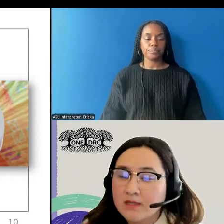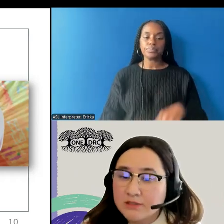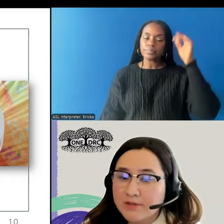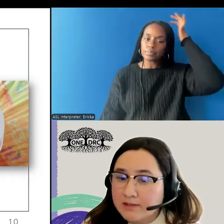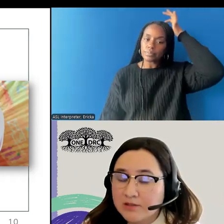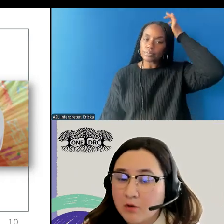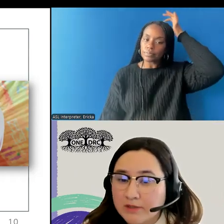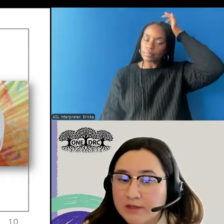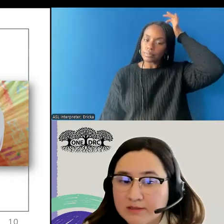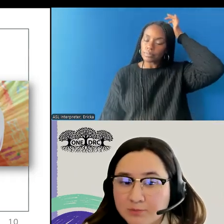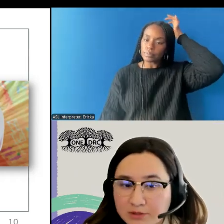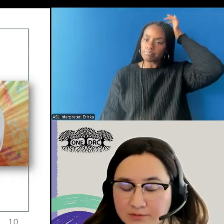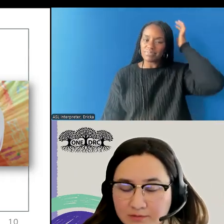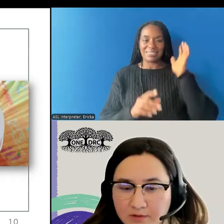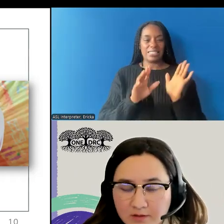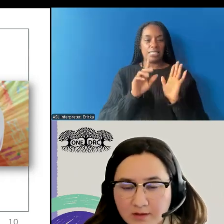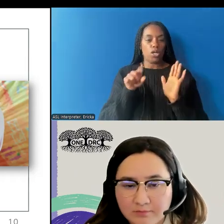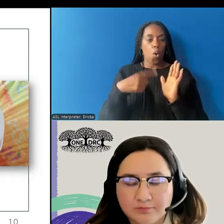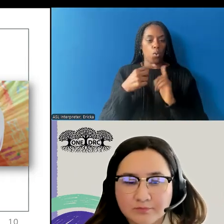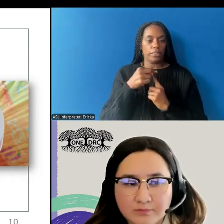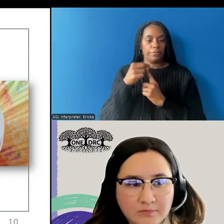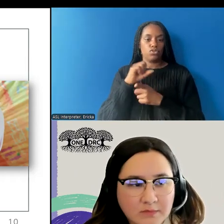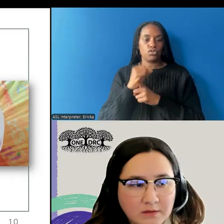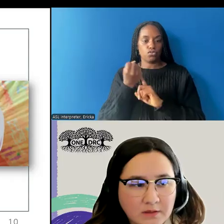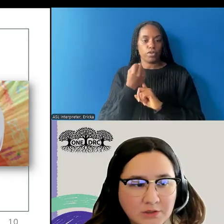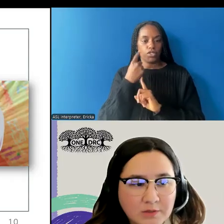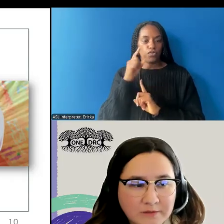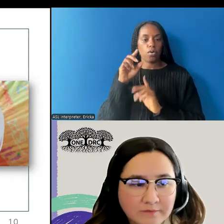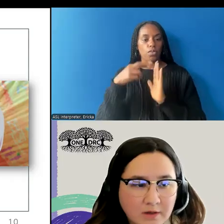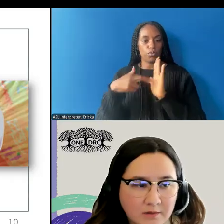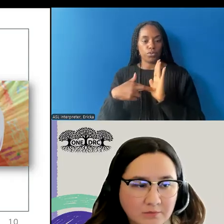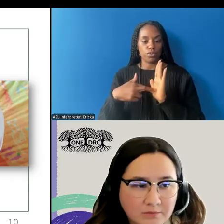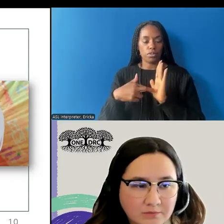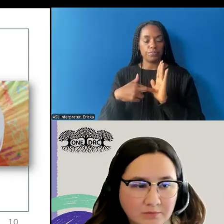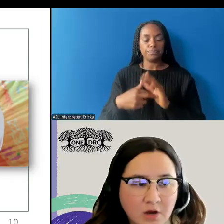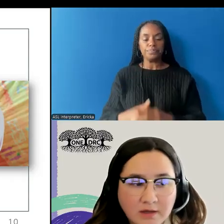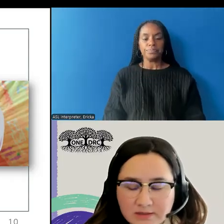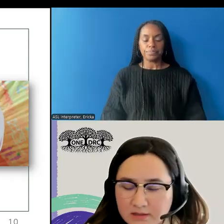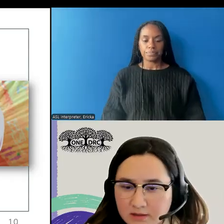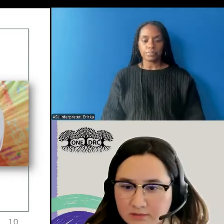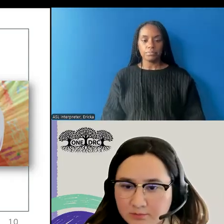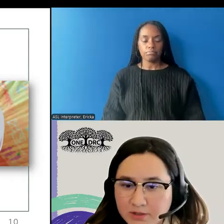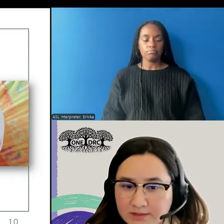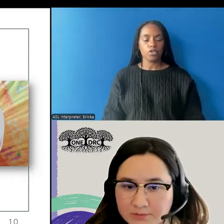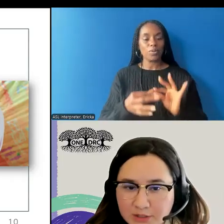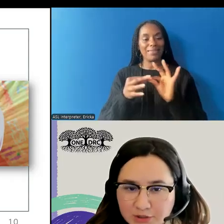And so that is the only exception, in terms of, cost participation